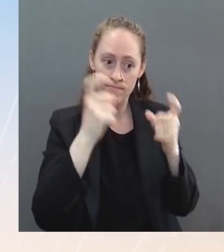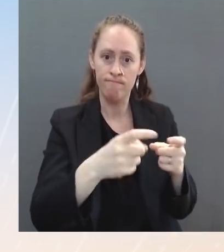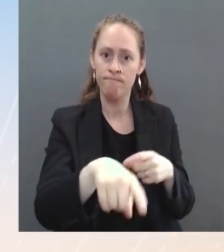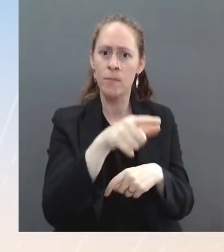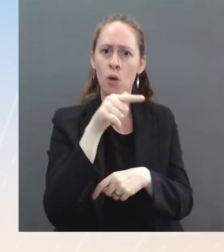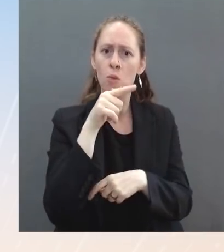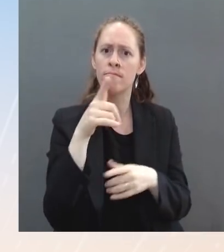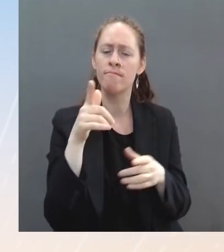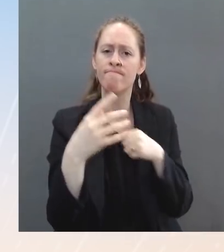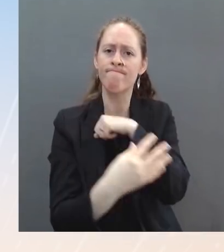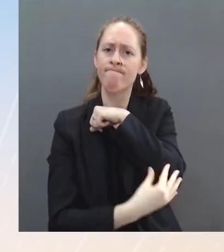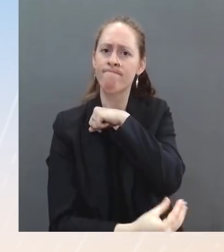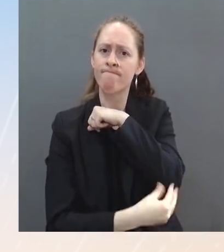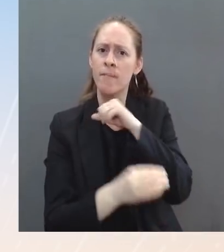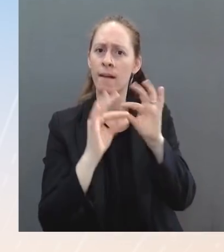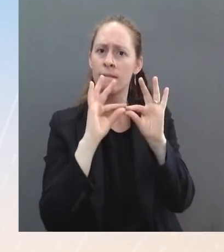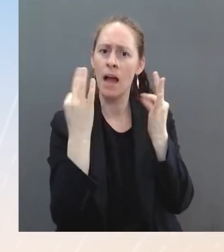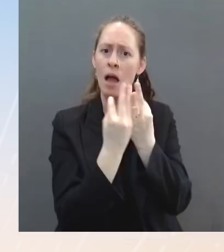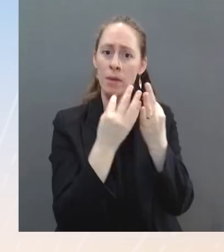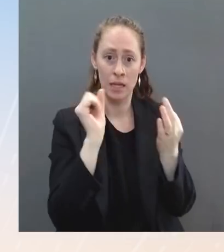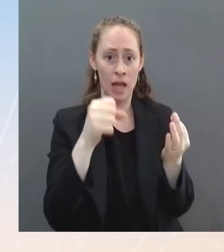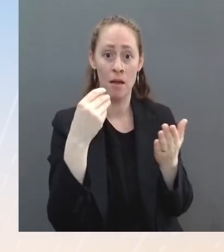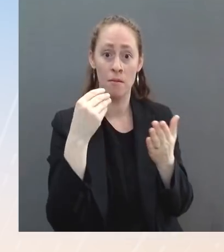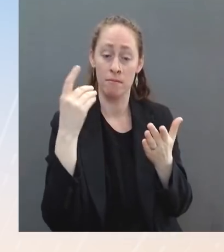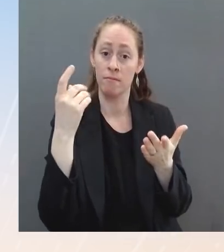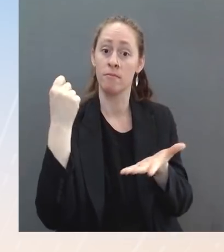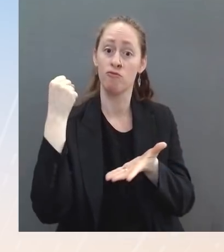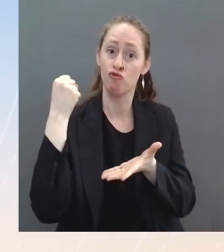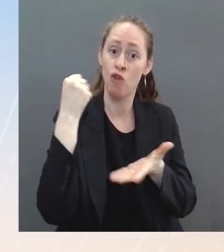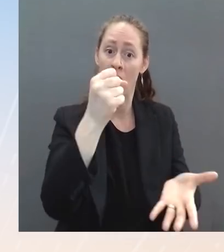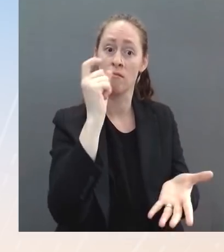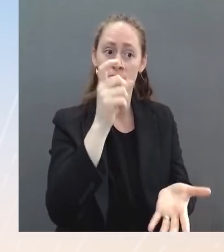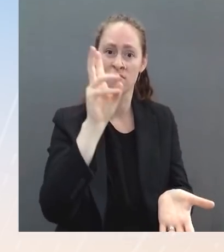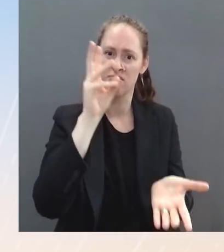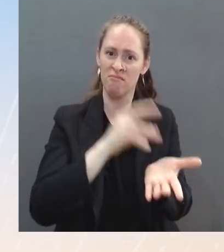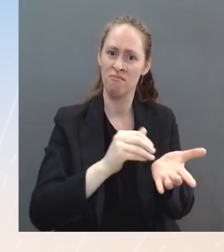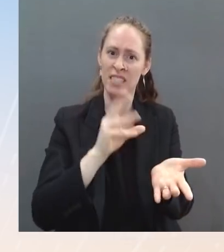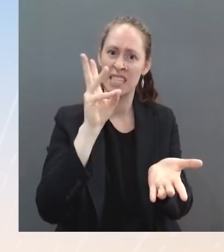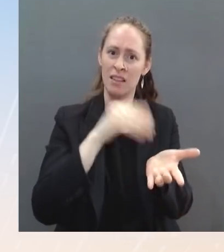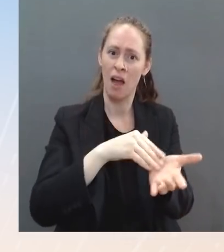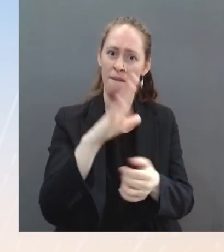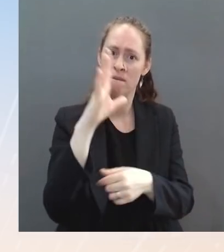to make their home more energy efficient, bring down their energy costs by hundreds of dollars a year,